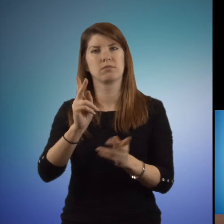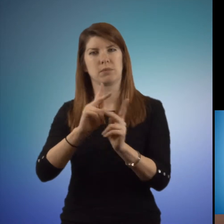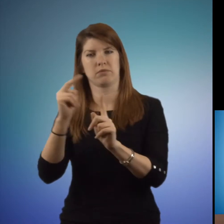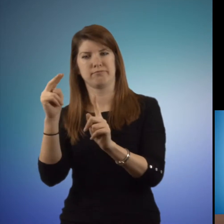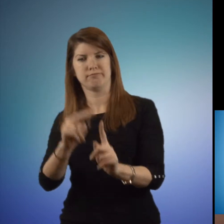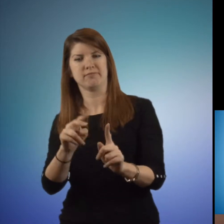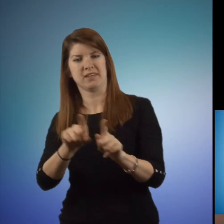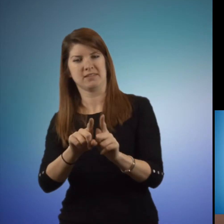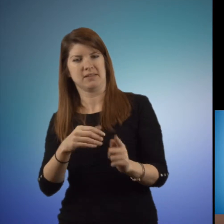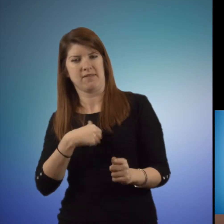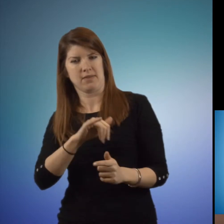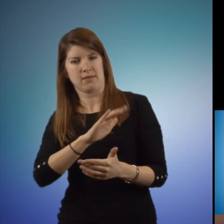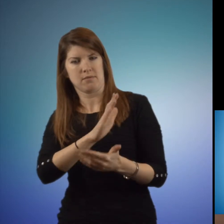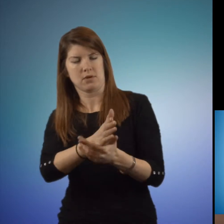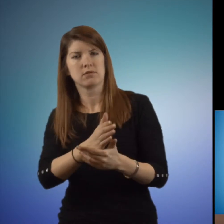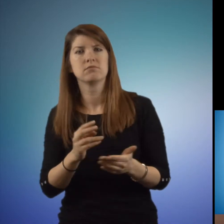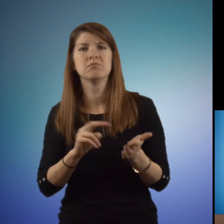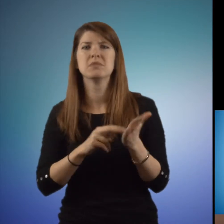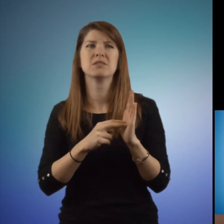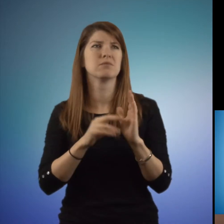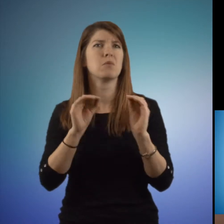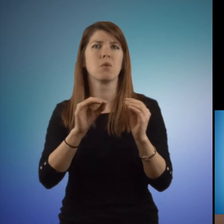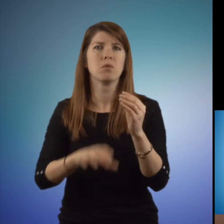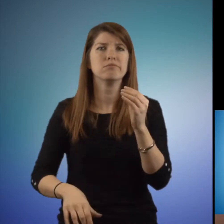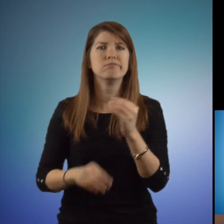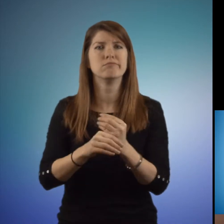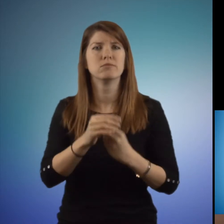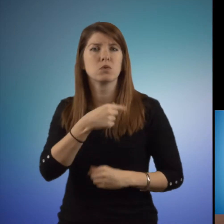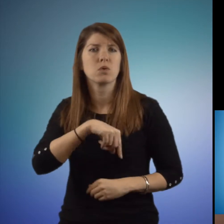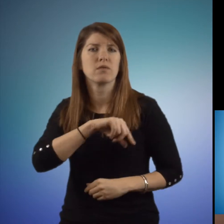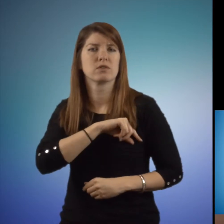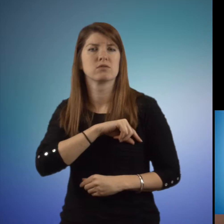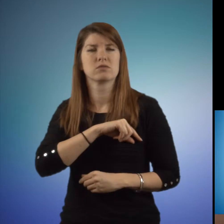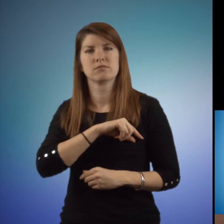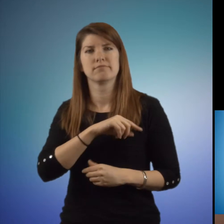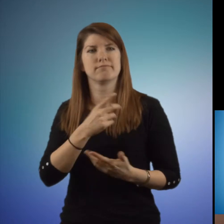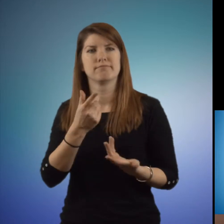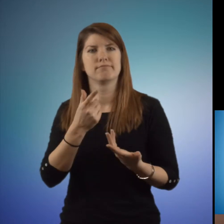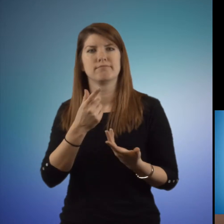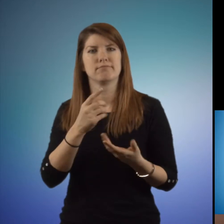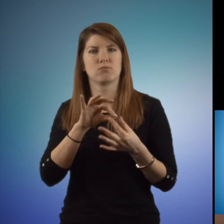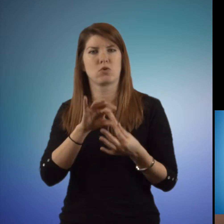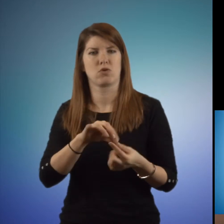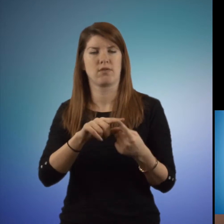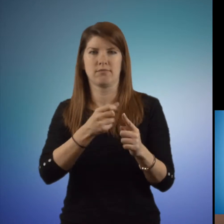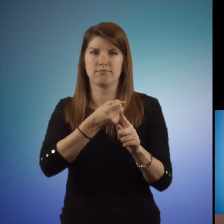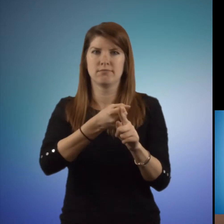So there's no additional qualifications regarding the implications of that disability.